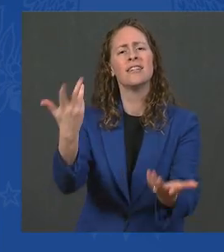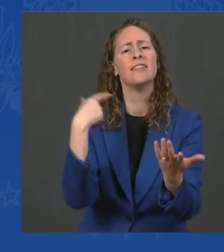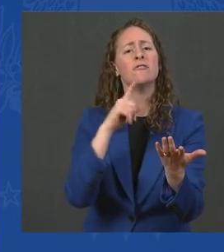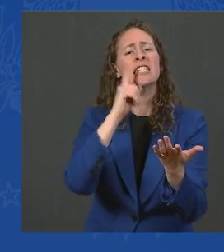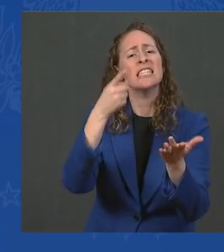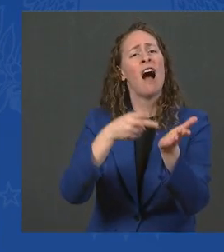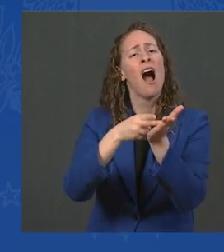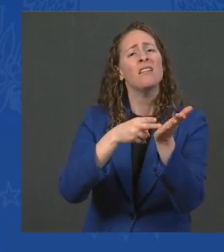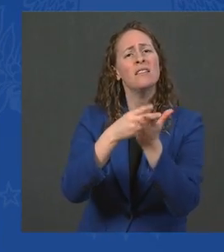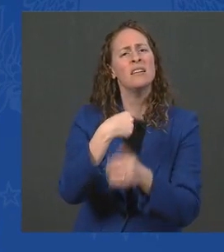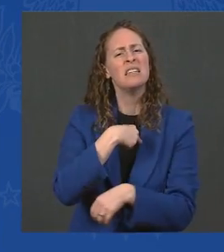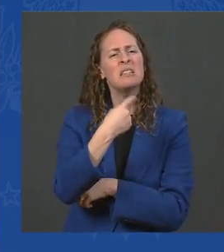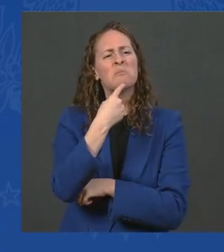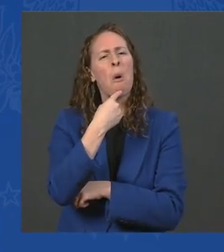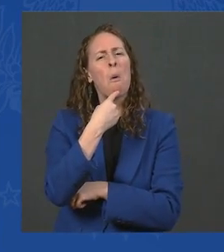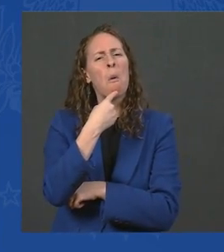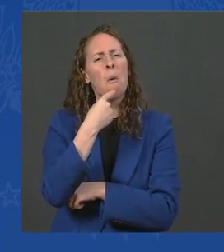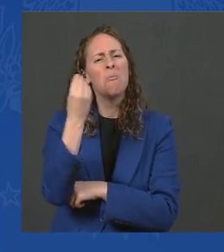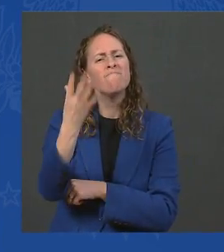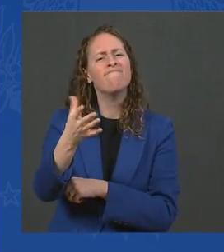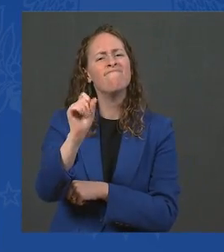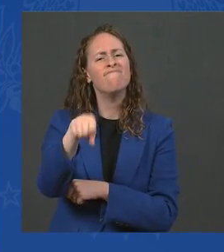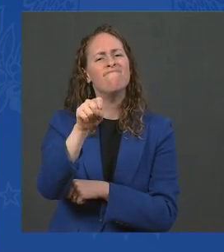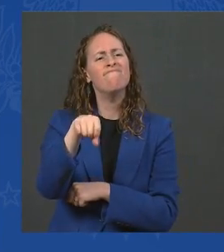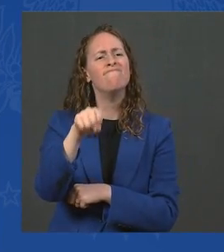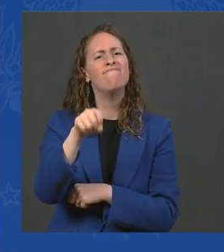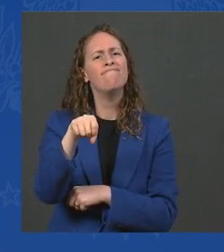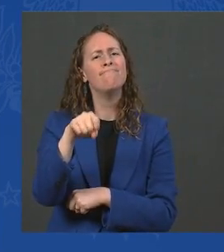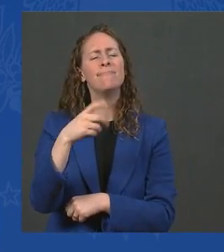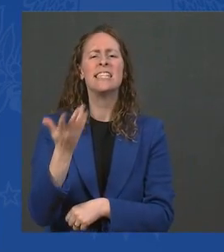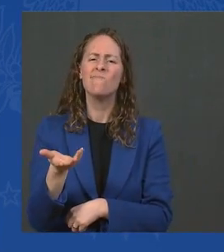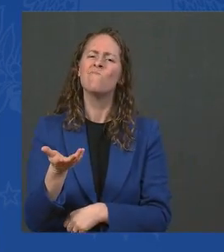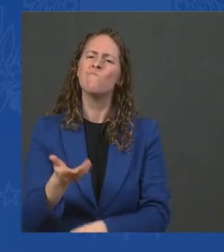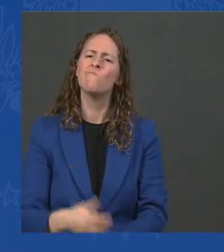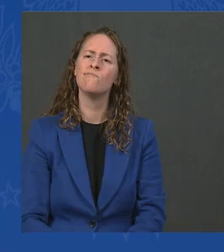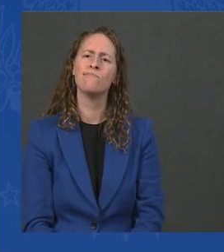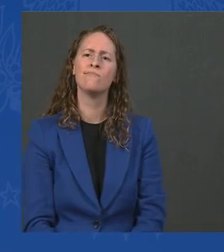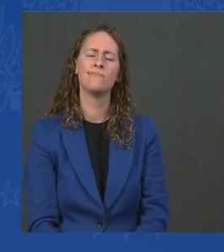that particularly some Republican governors